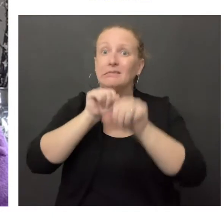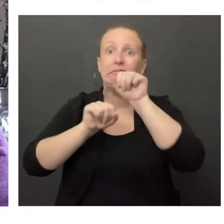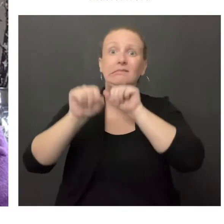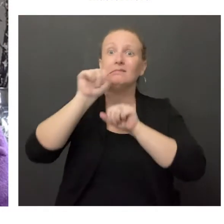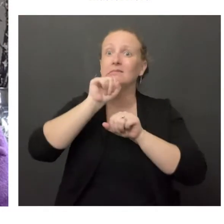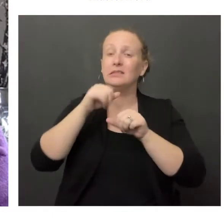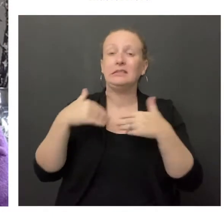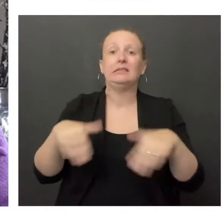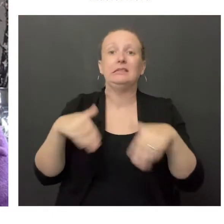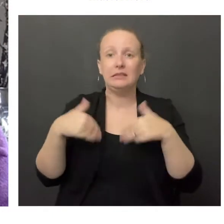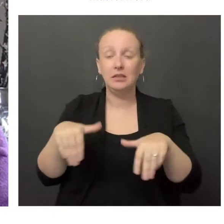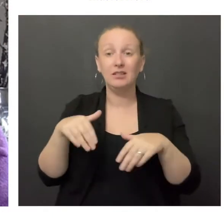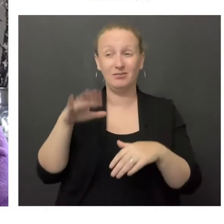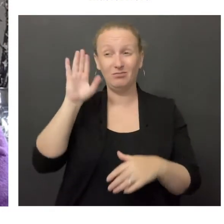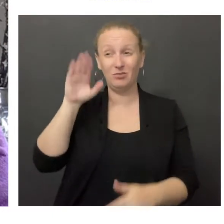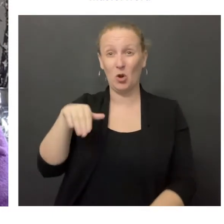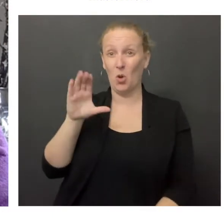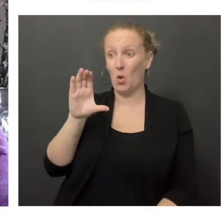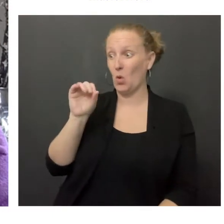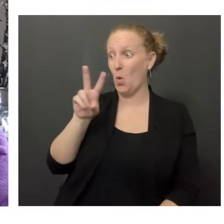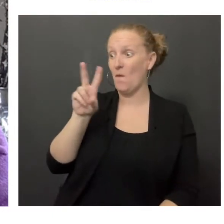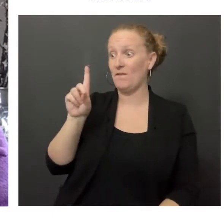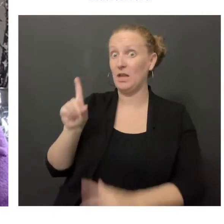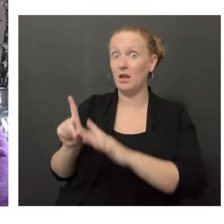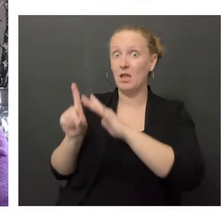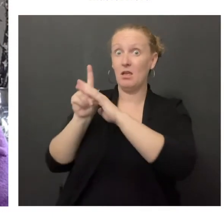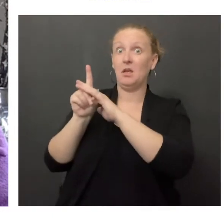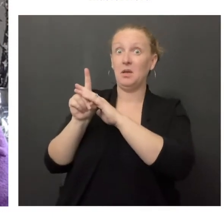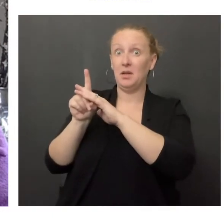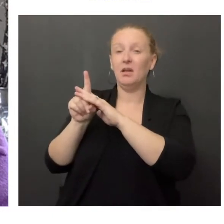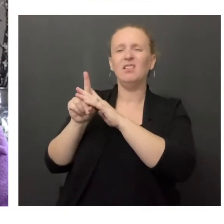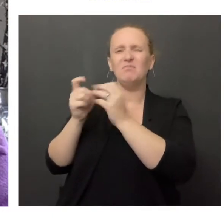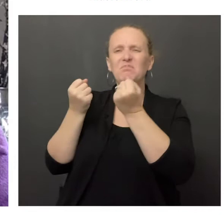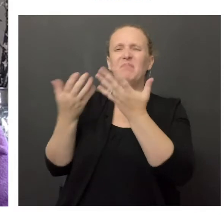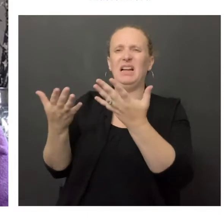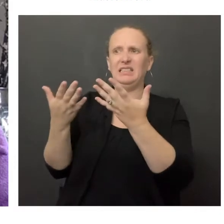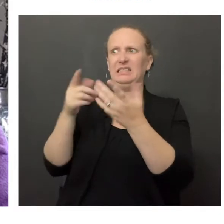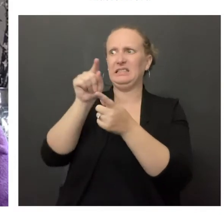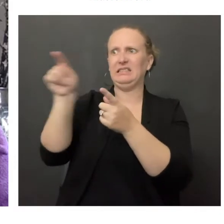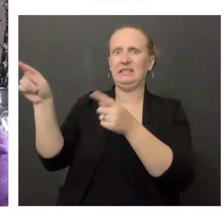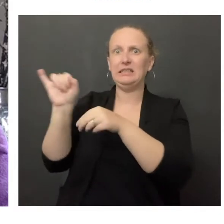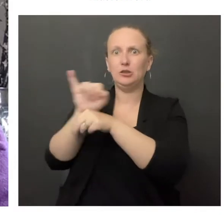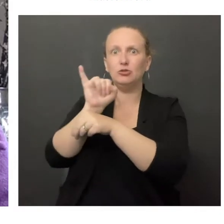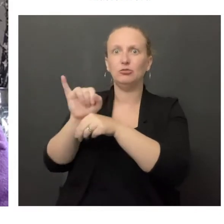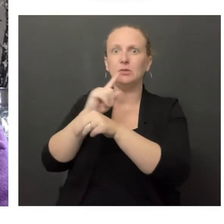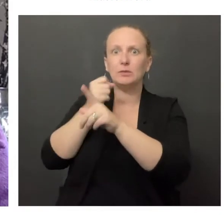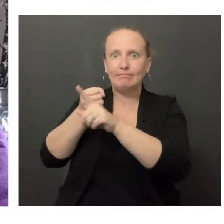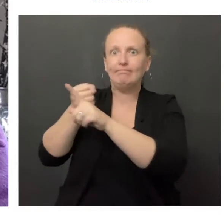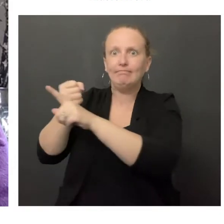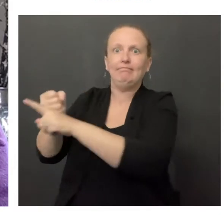when COVID initially raised its head. So, um, it was a little bumpy. We did have to work through some stuff